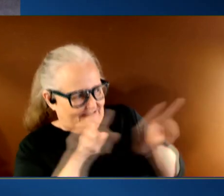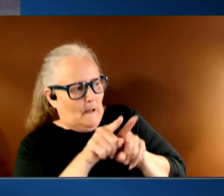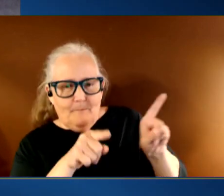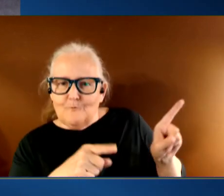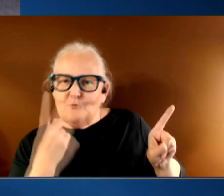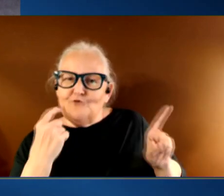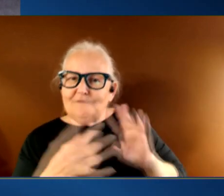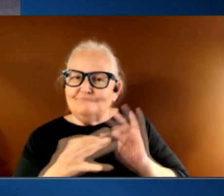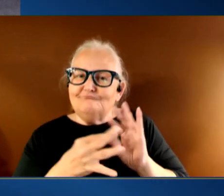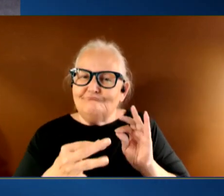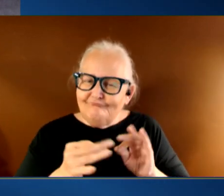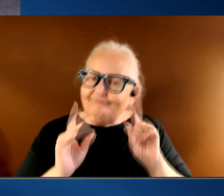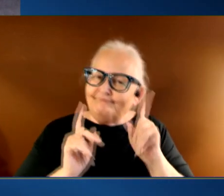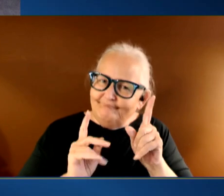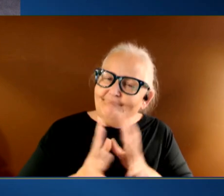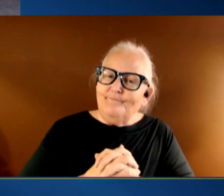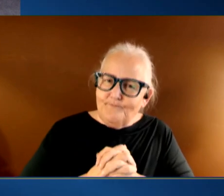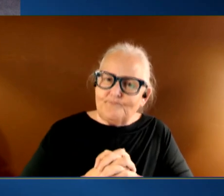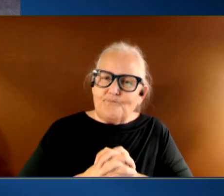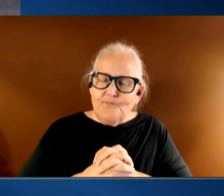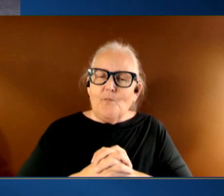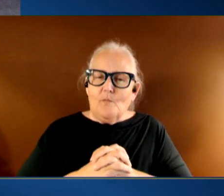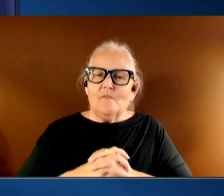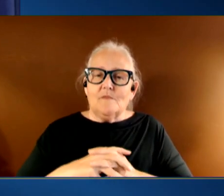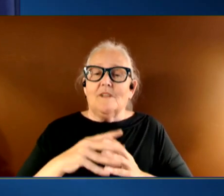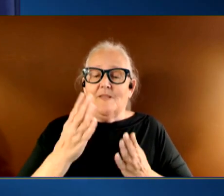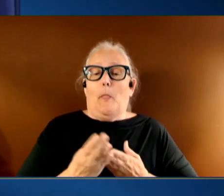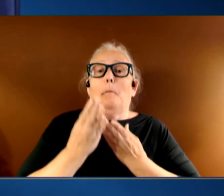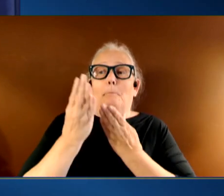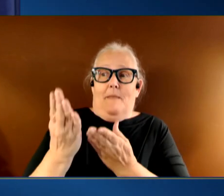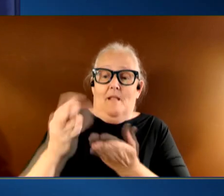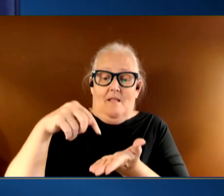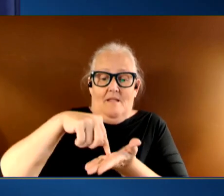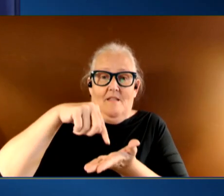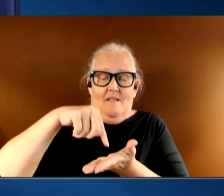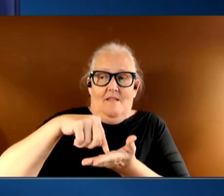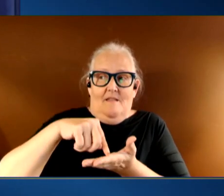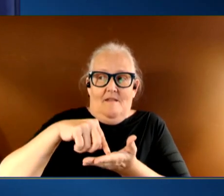one of the components of that bill is also to ensure that our legislation is also to ensure